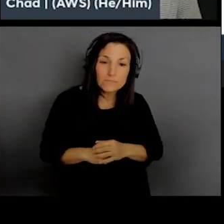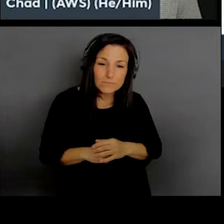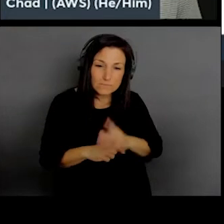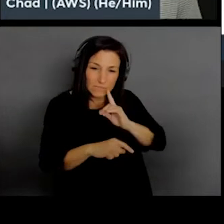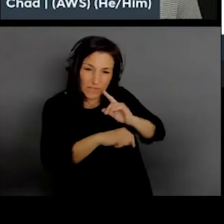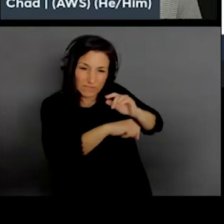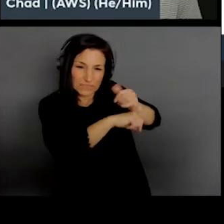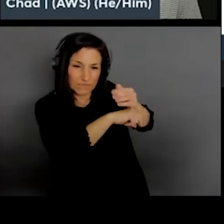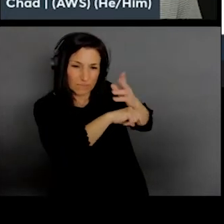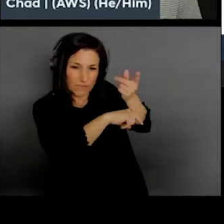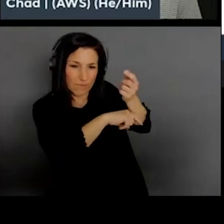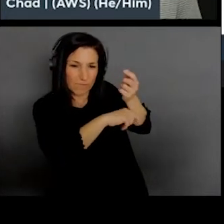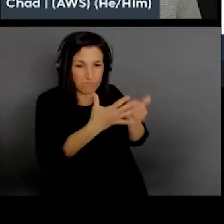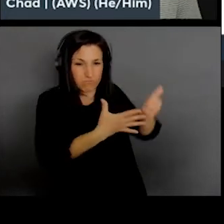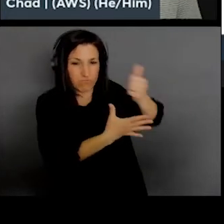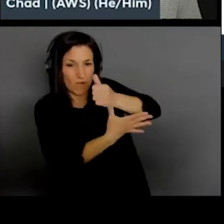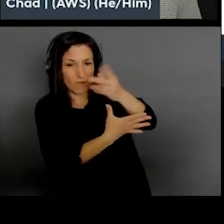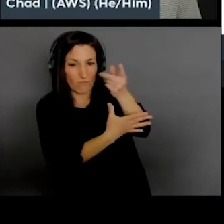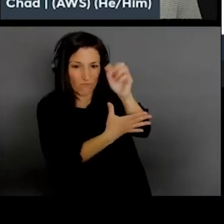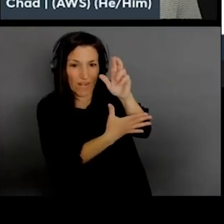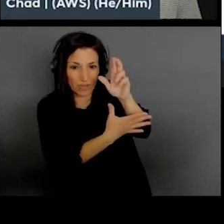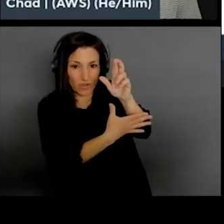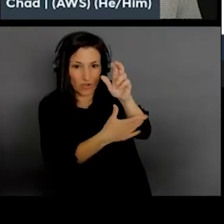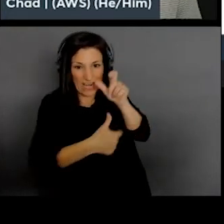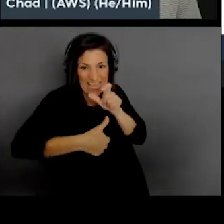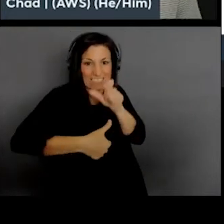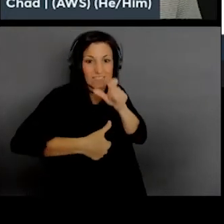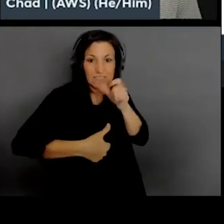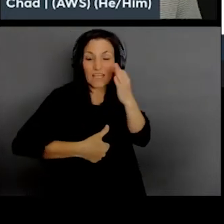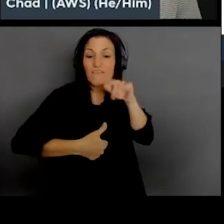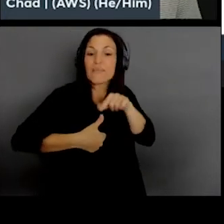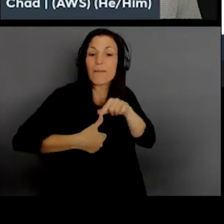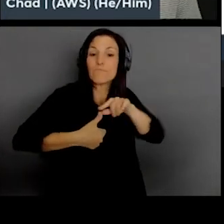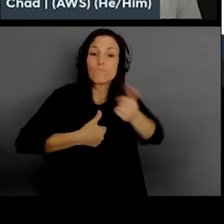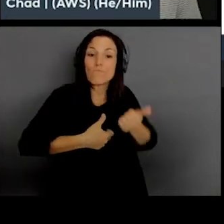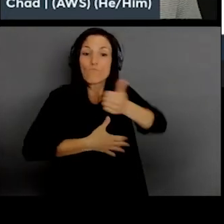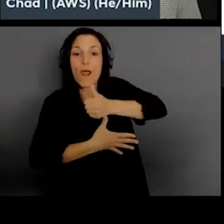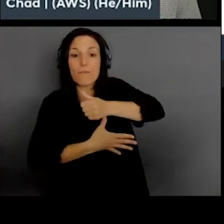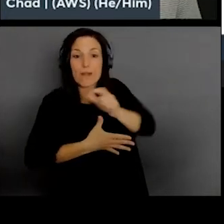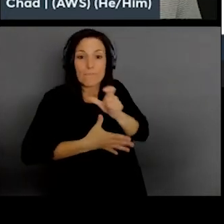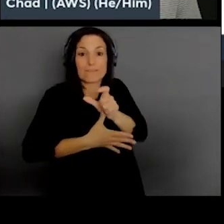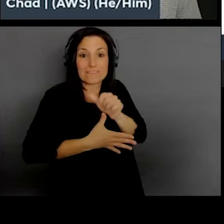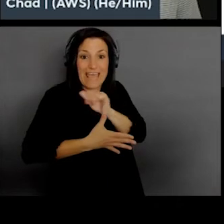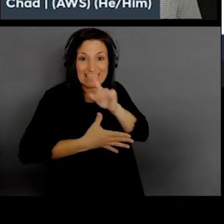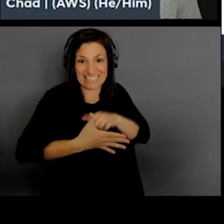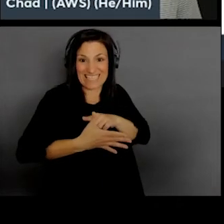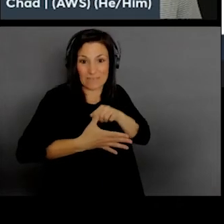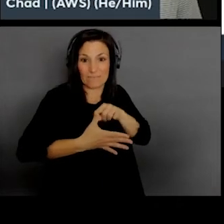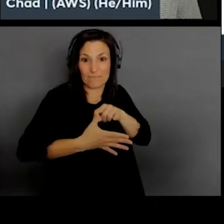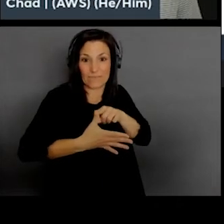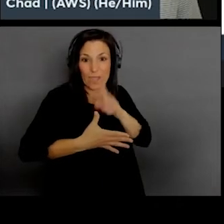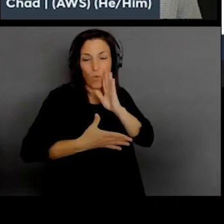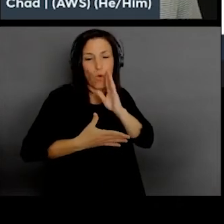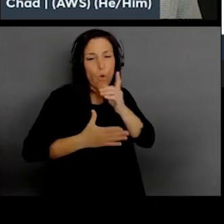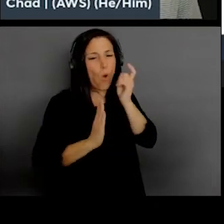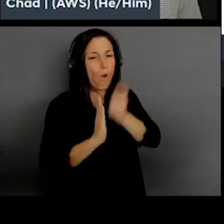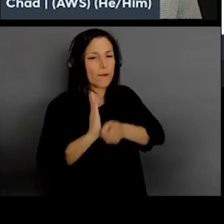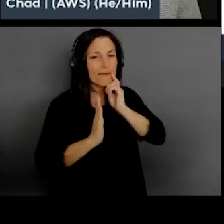So in case there's something that goes wrong with the primary instance or the AZ, Aurora automatically detects that, and fails over to the Read Replica